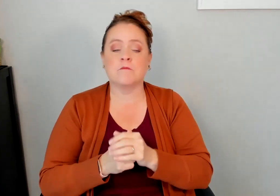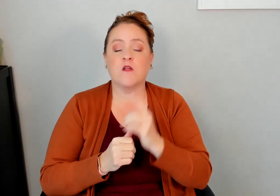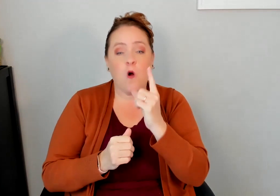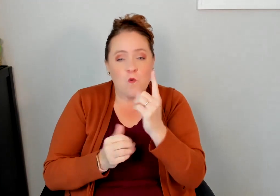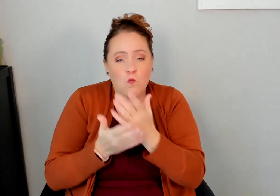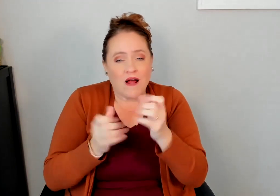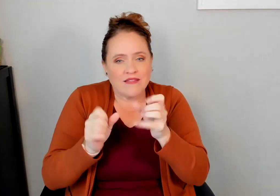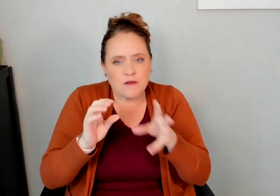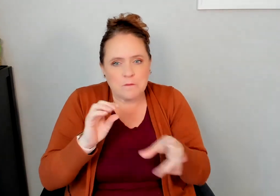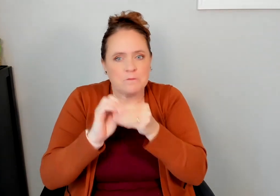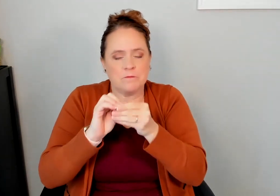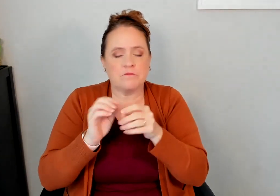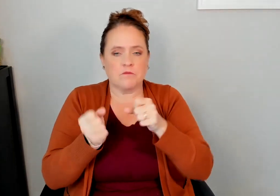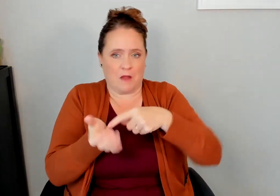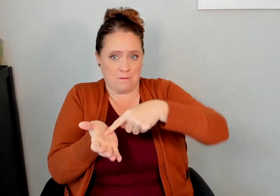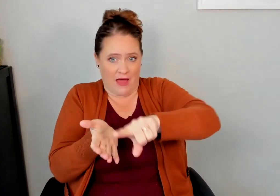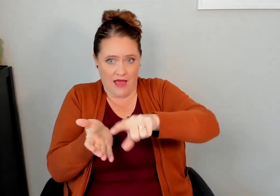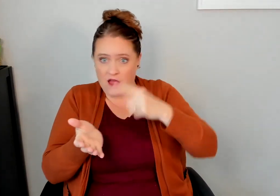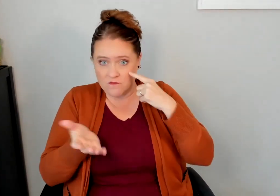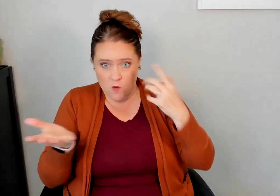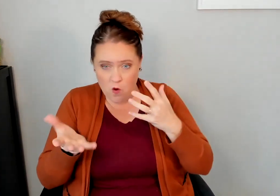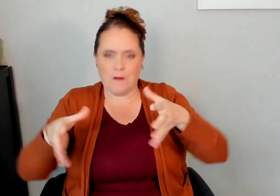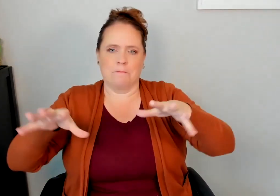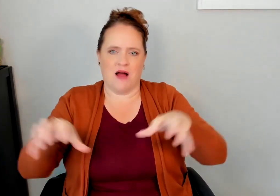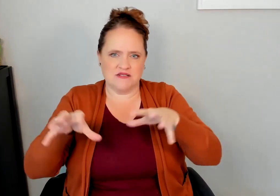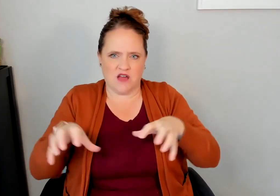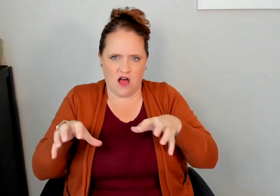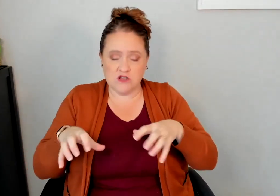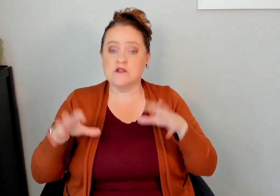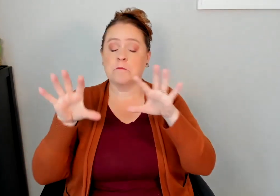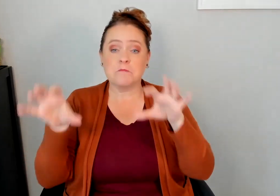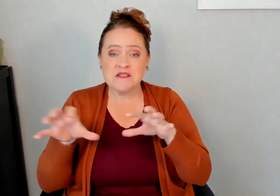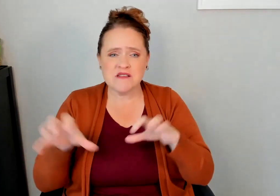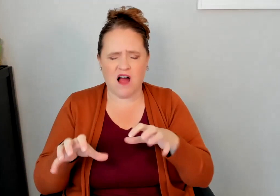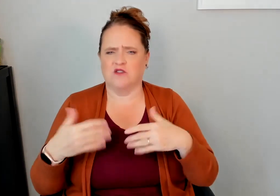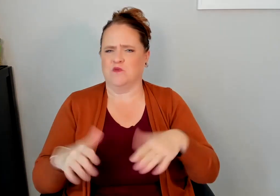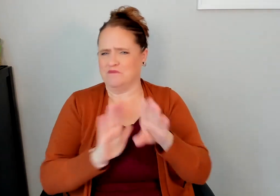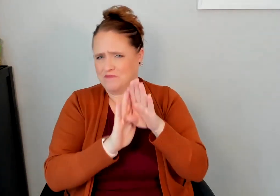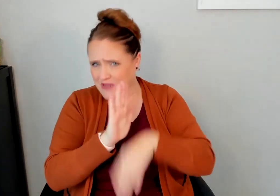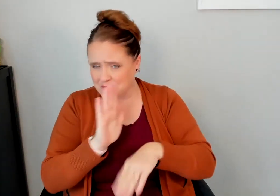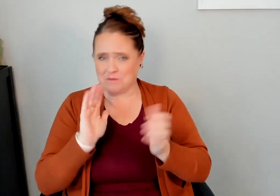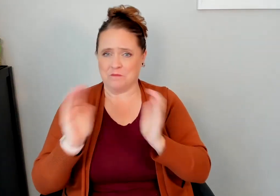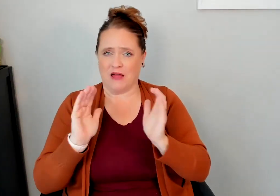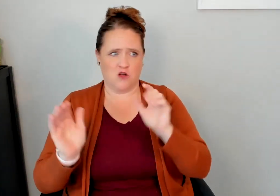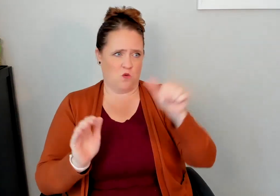one thing that you can pay for is a massage and it is so inexpensive compared to anywhere else